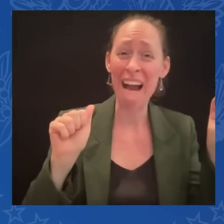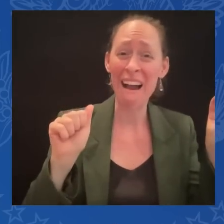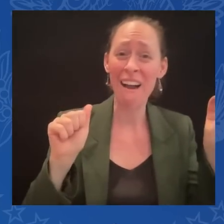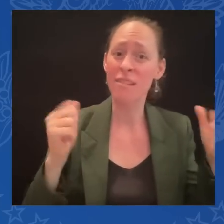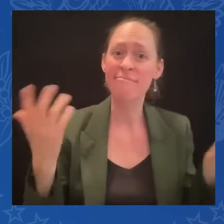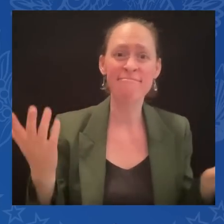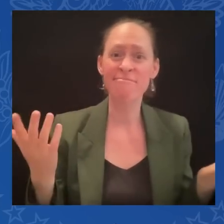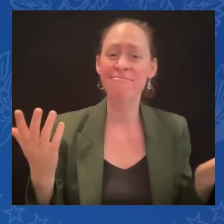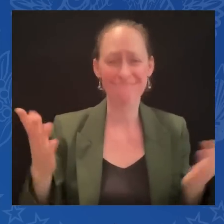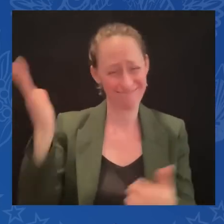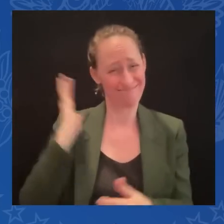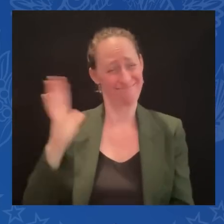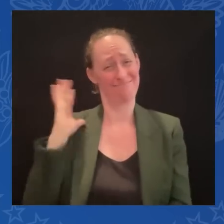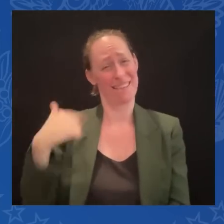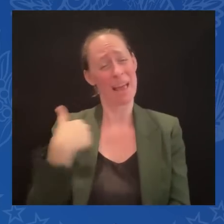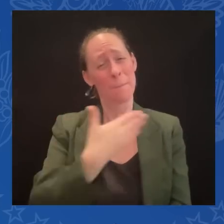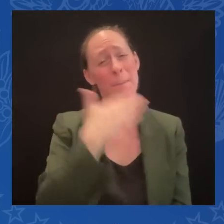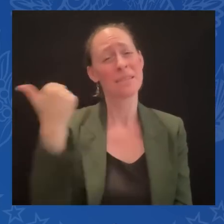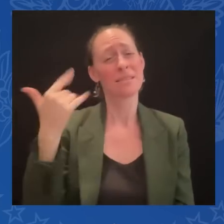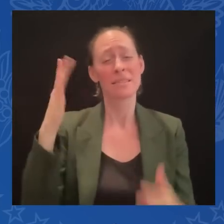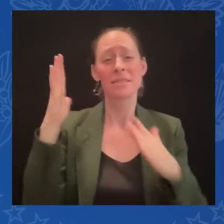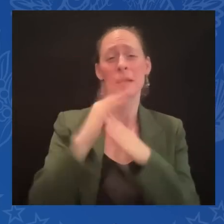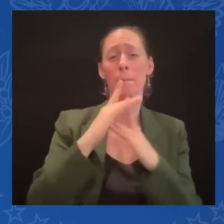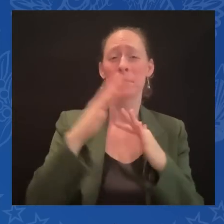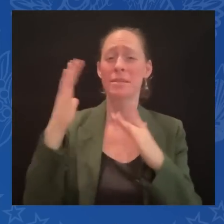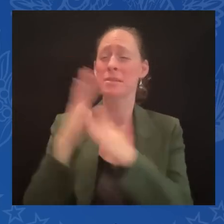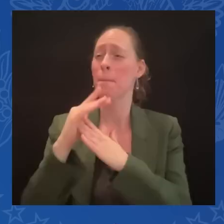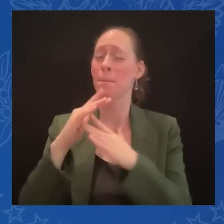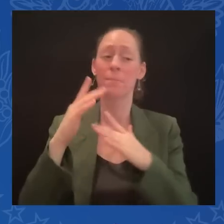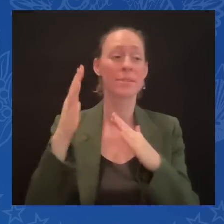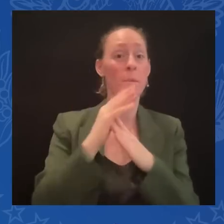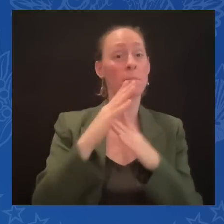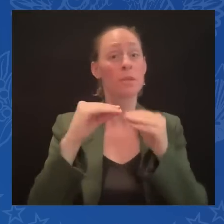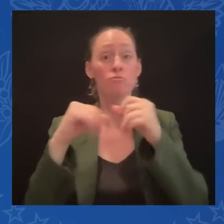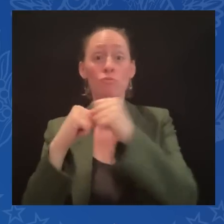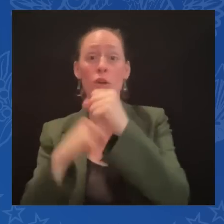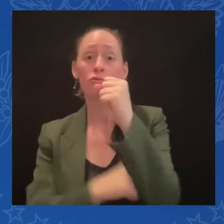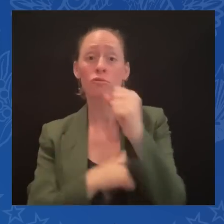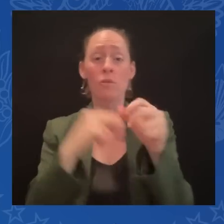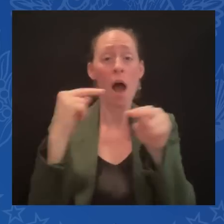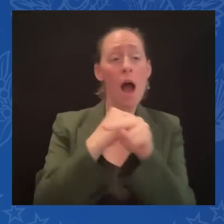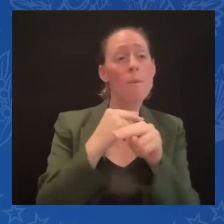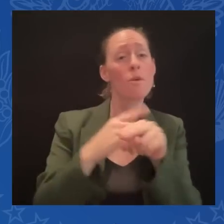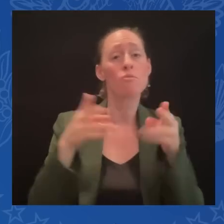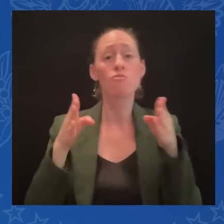Now we're rated number 13 in the world in infrastructure. How can you have the best economy in the world